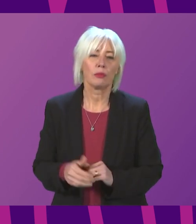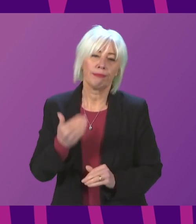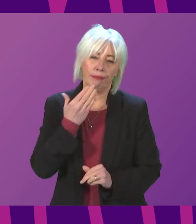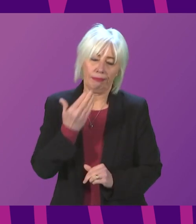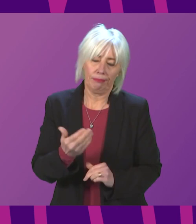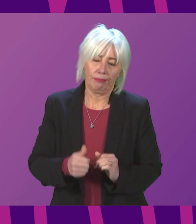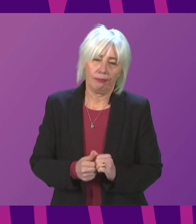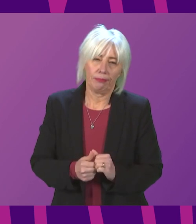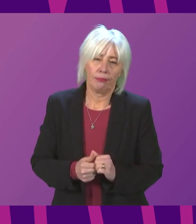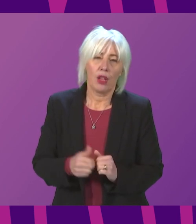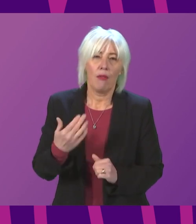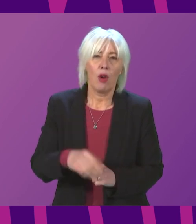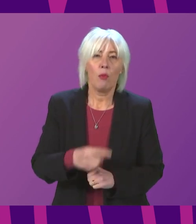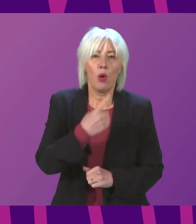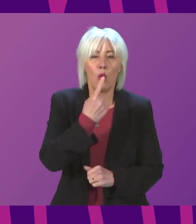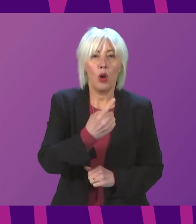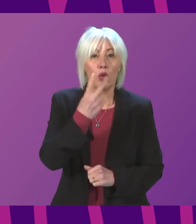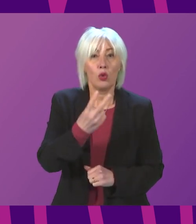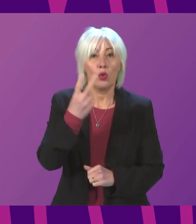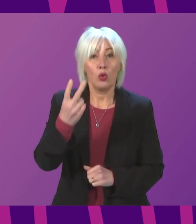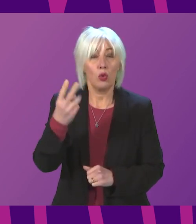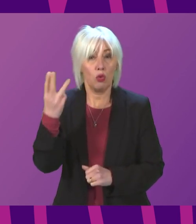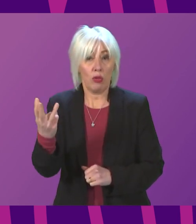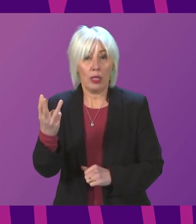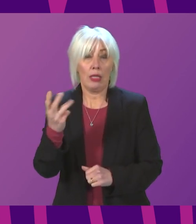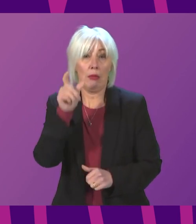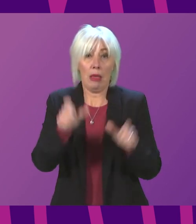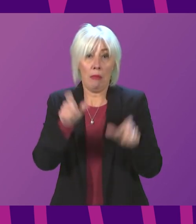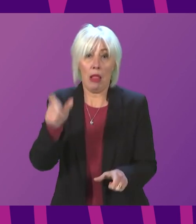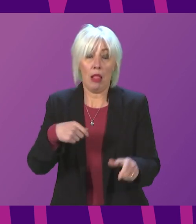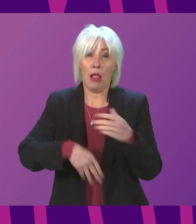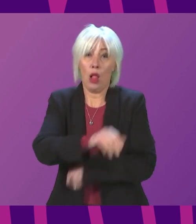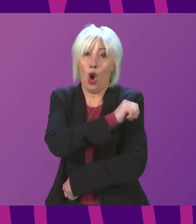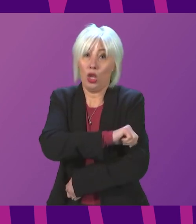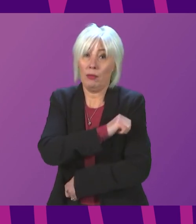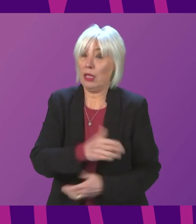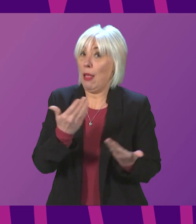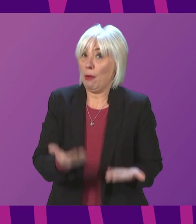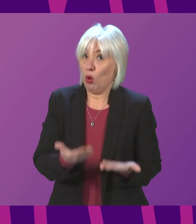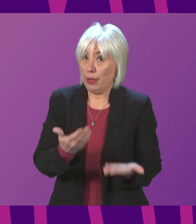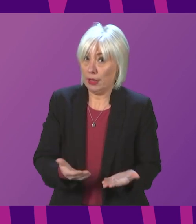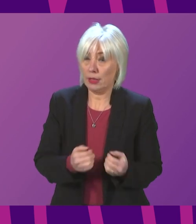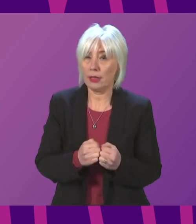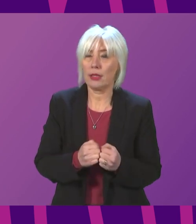Of the 1,223 people in Scotland who are in hospital with Covid today, approximately how